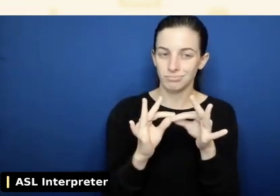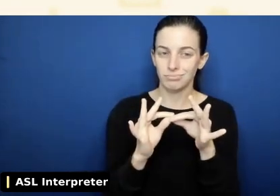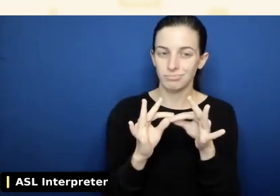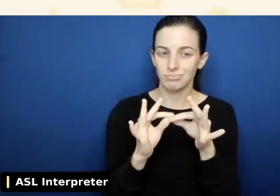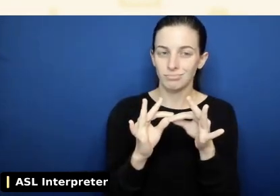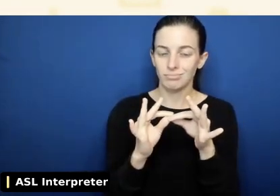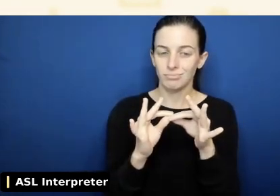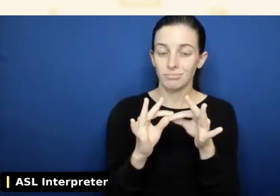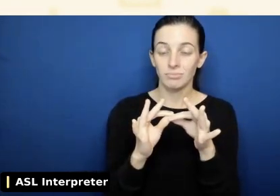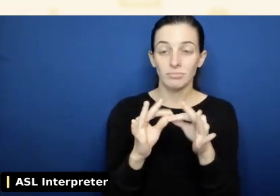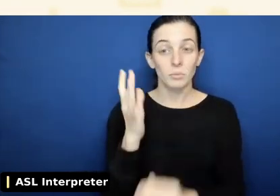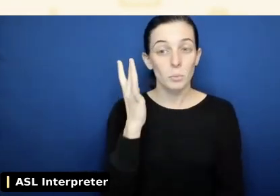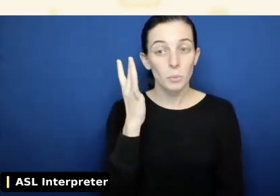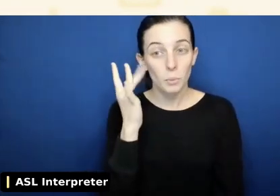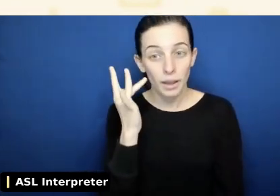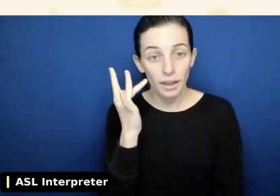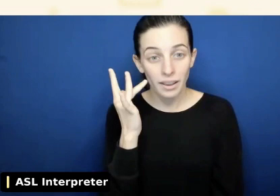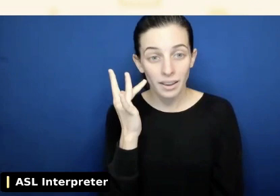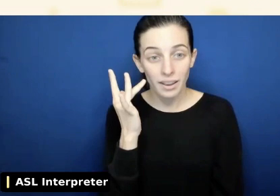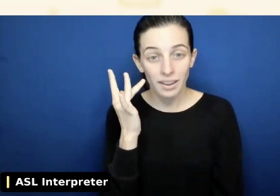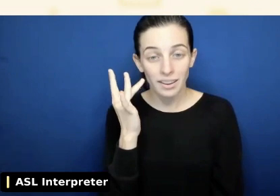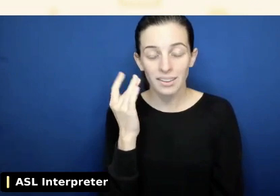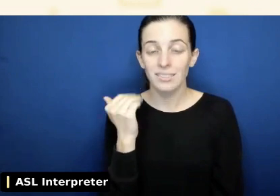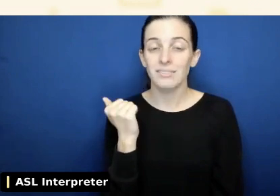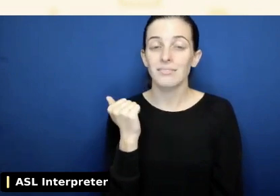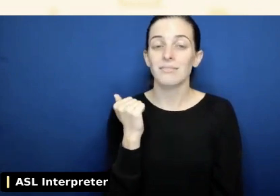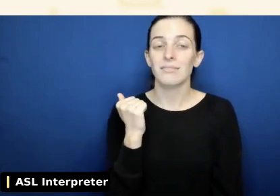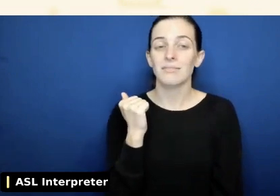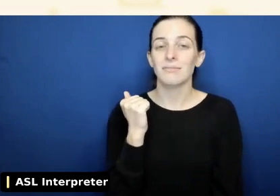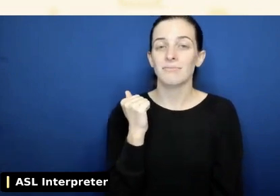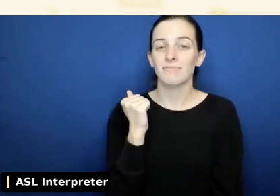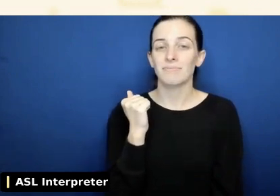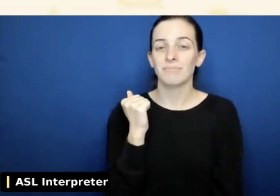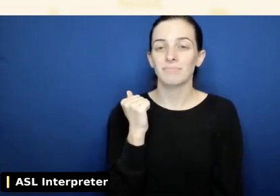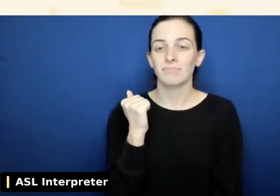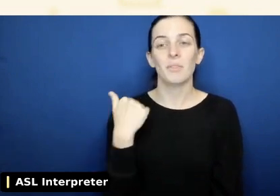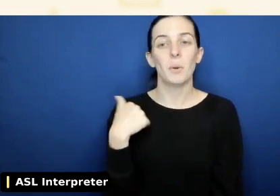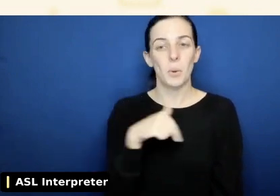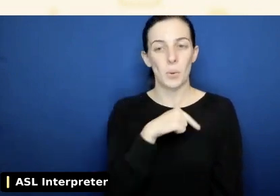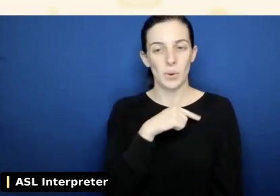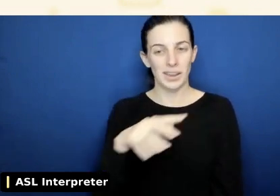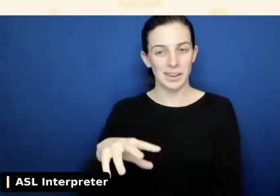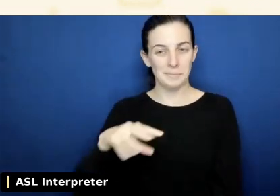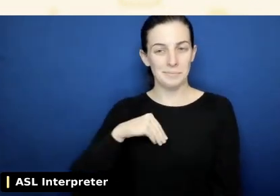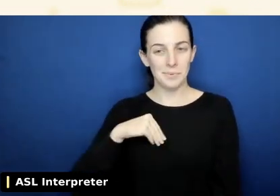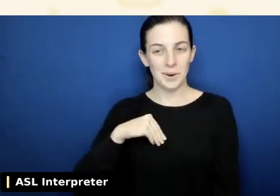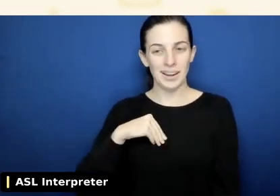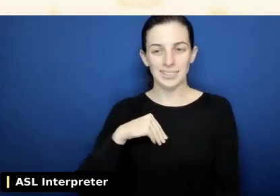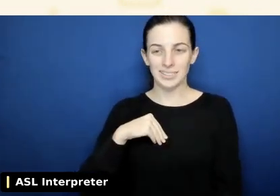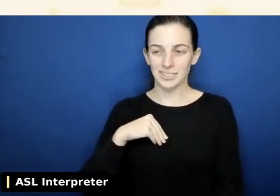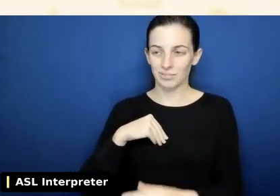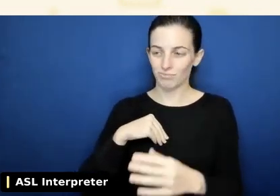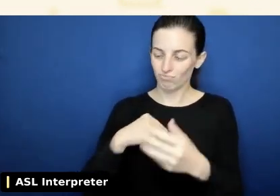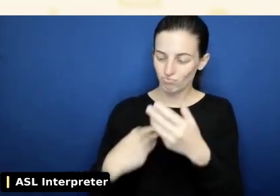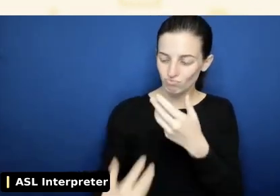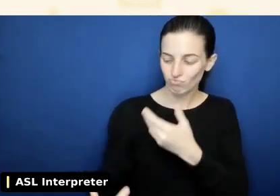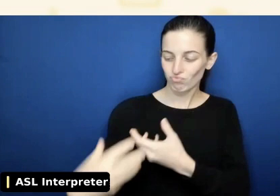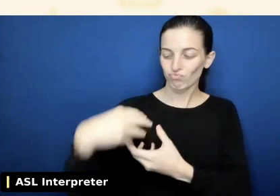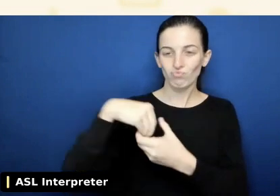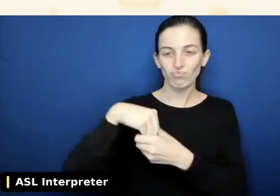Because when we embrace inclusivity, every voice is heard,